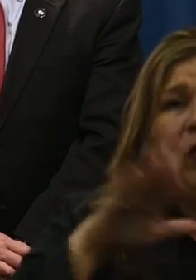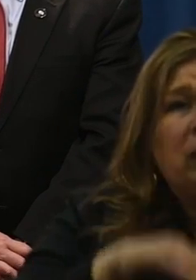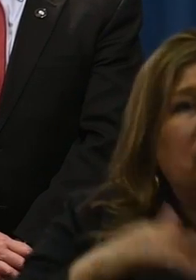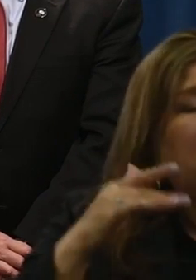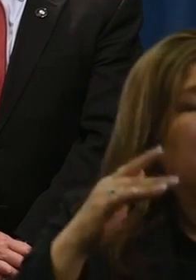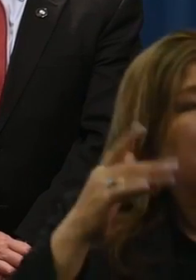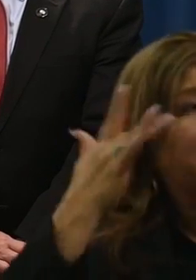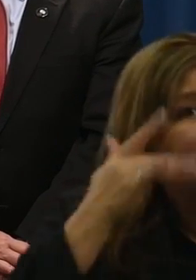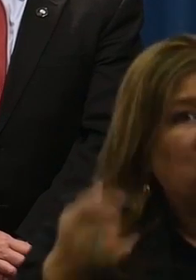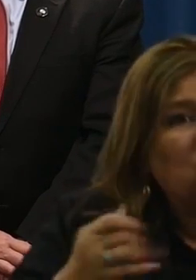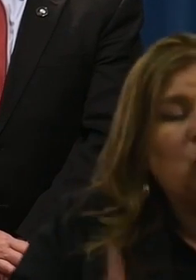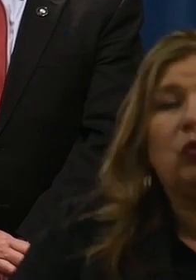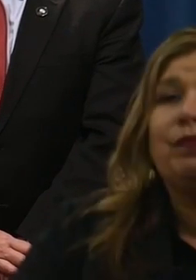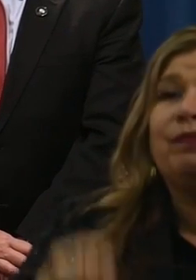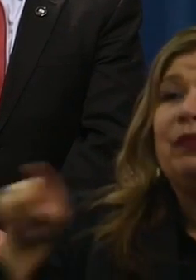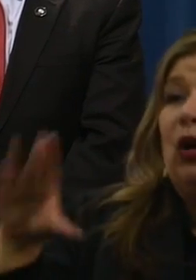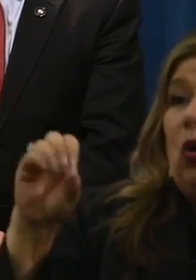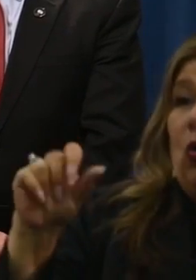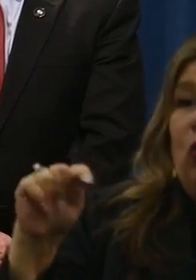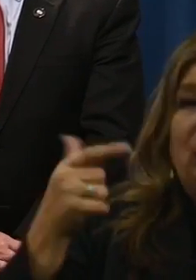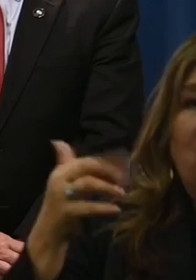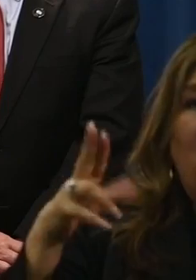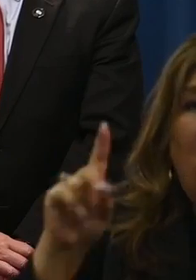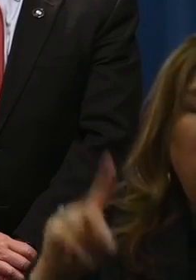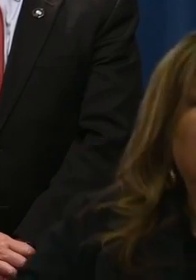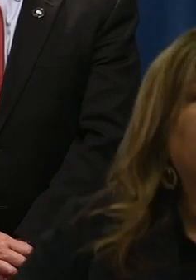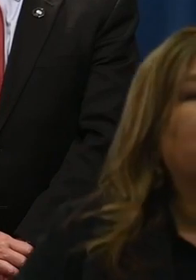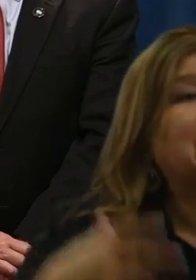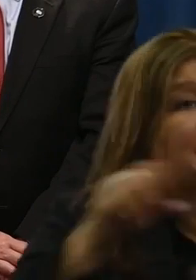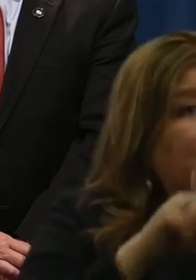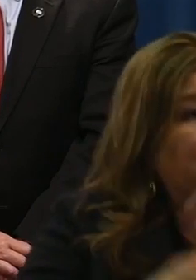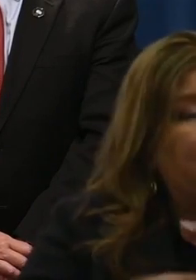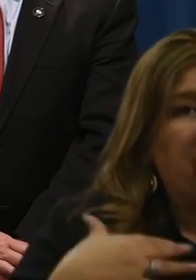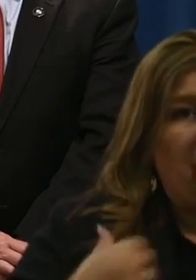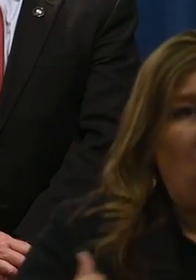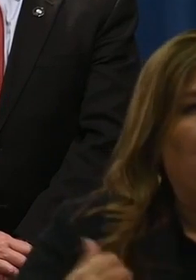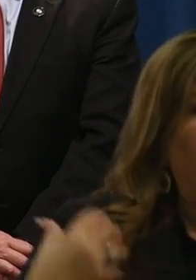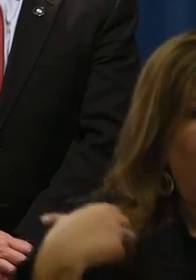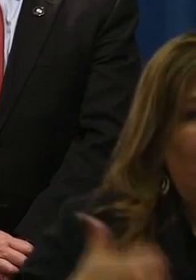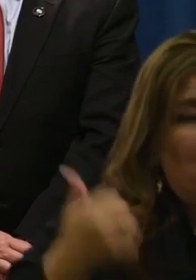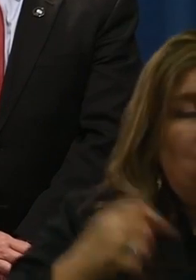with Coast Guard and with state and health officials to conduct tests.